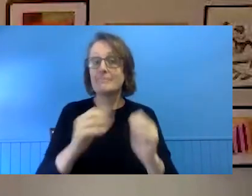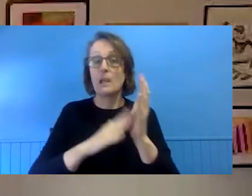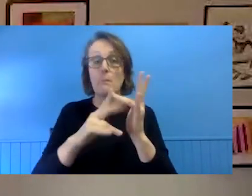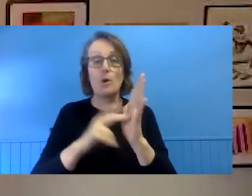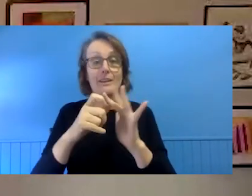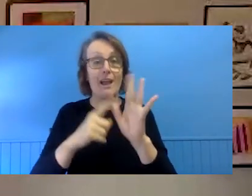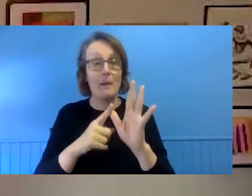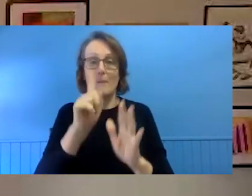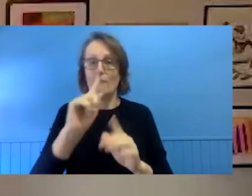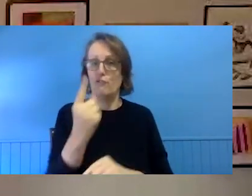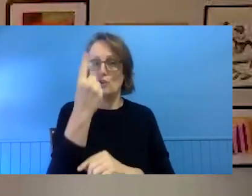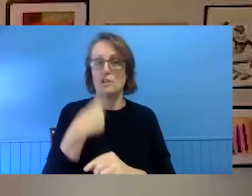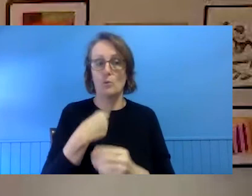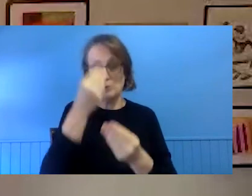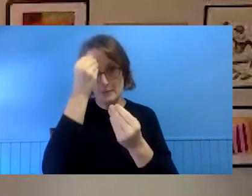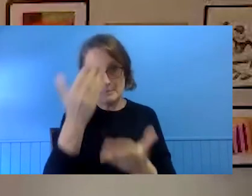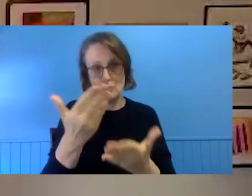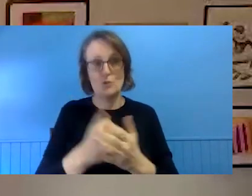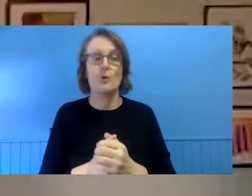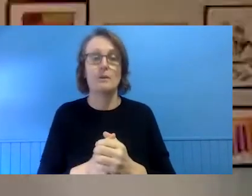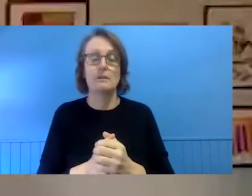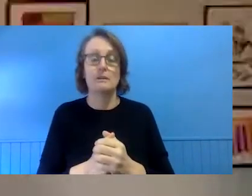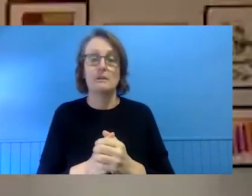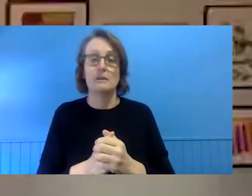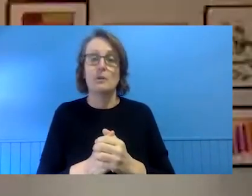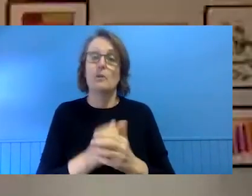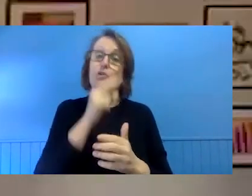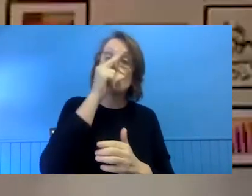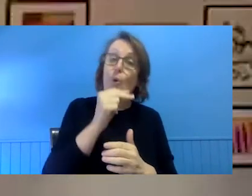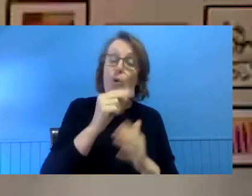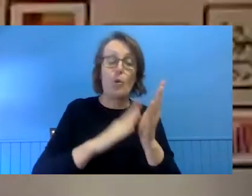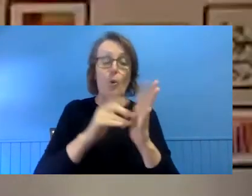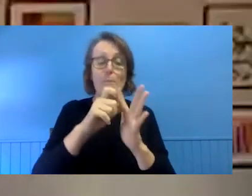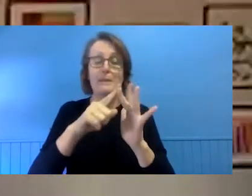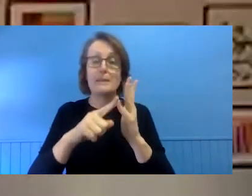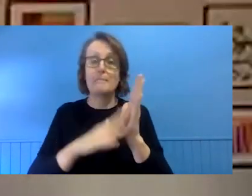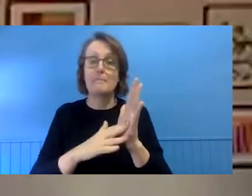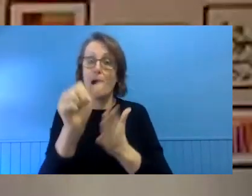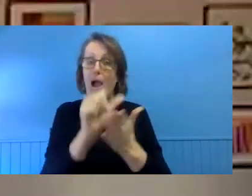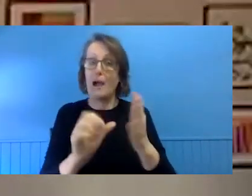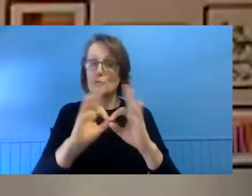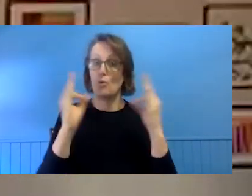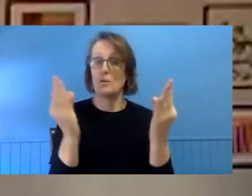reminder, that Future Form >> Transform your arts business moment